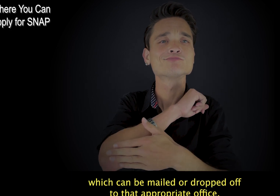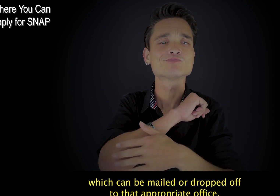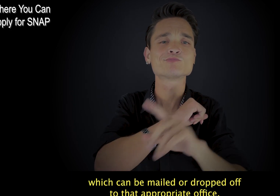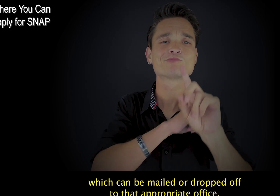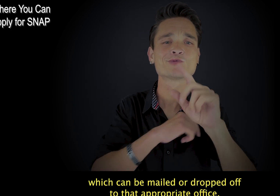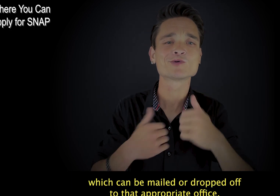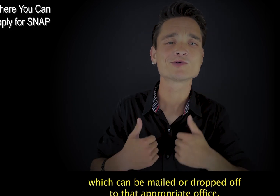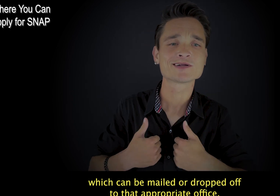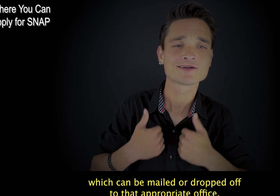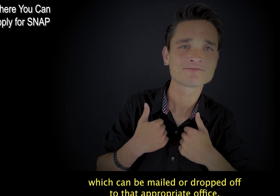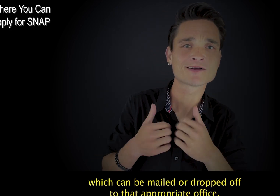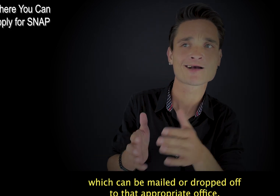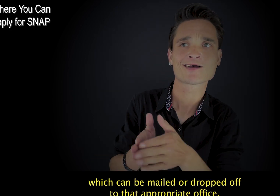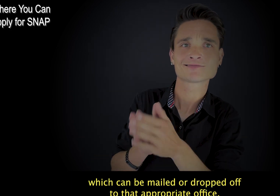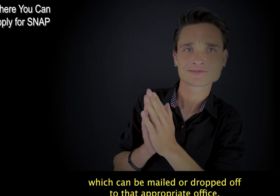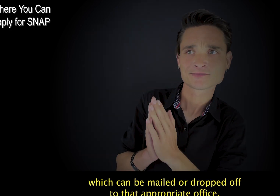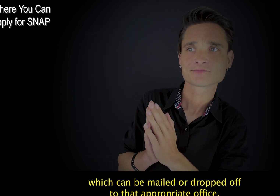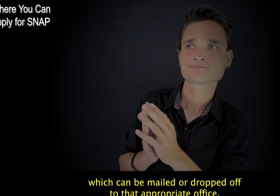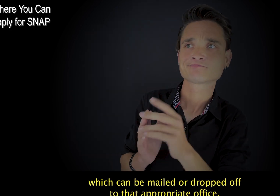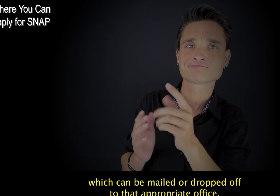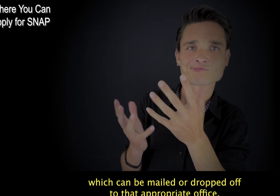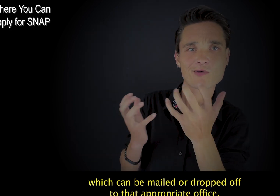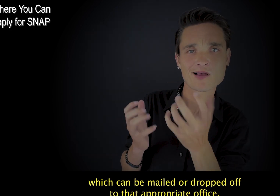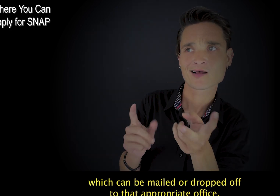which can be mailed or dropped off to that appropriate office.